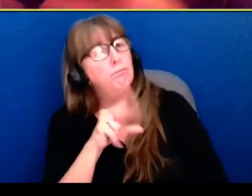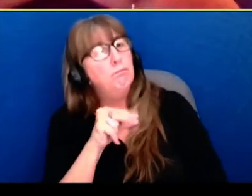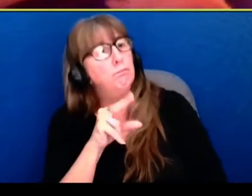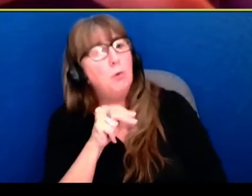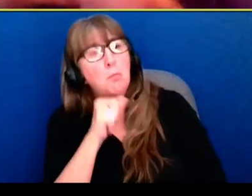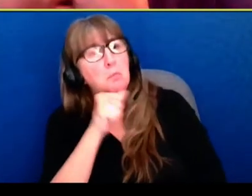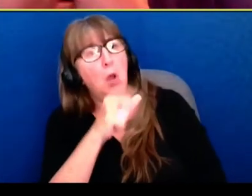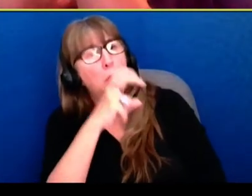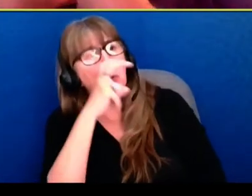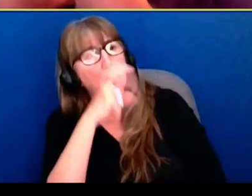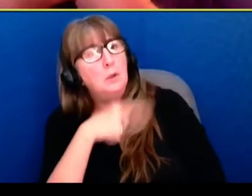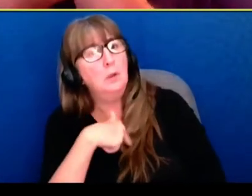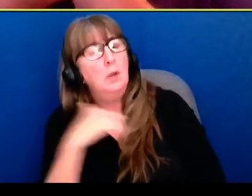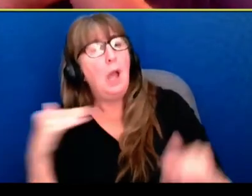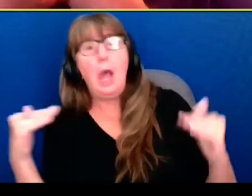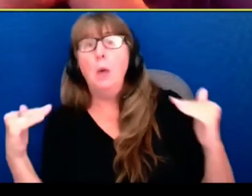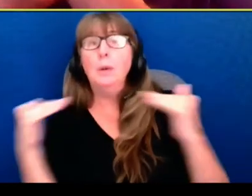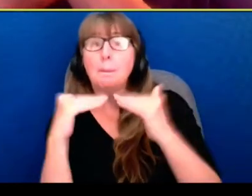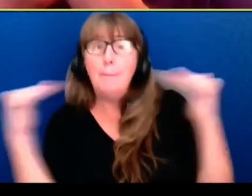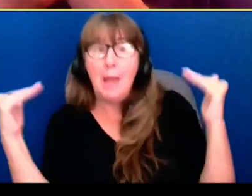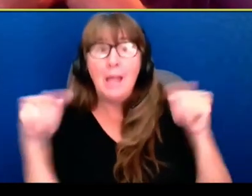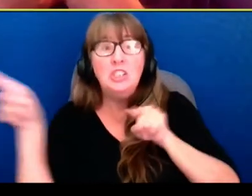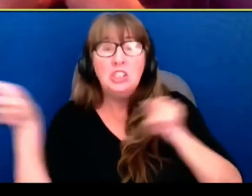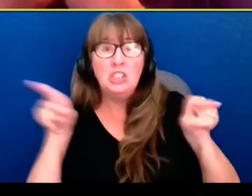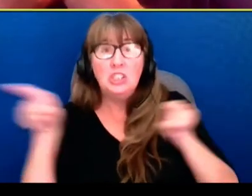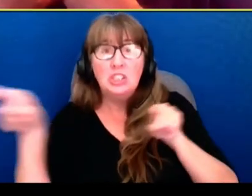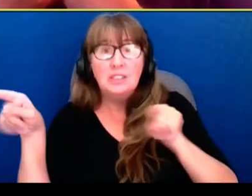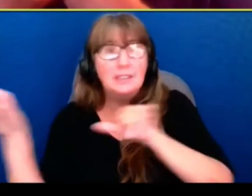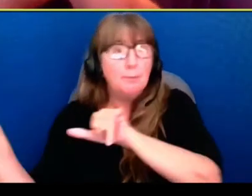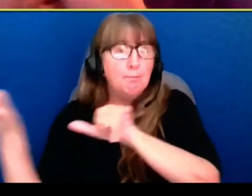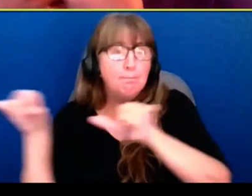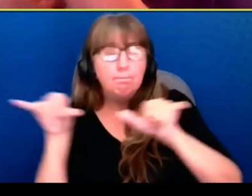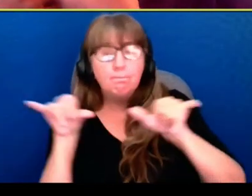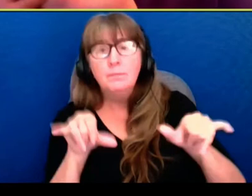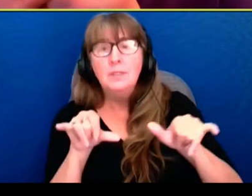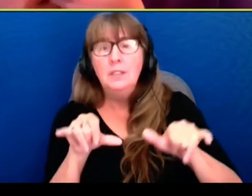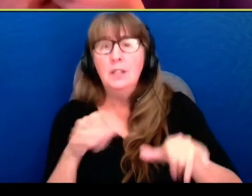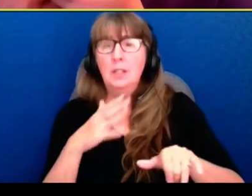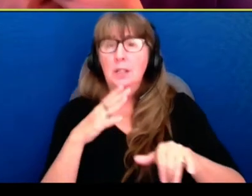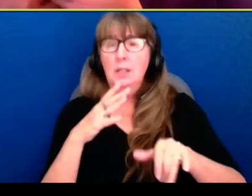I was matching that my, my, my discipline with the school's discipline